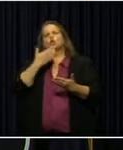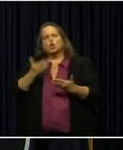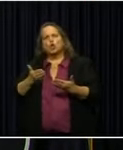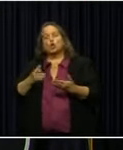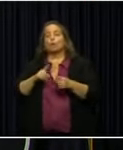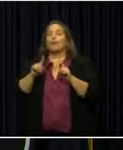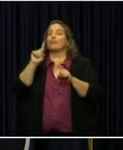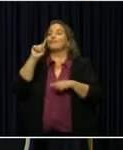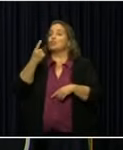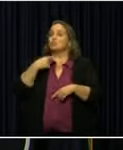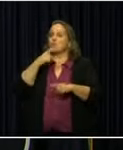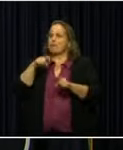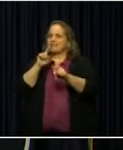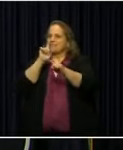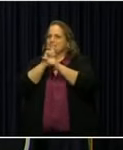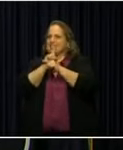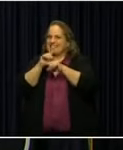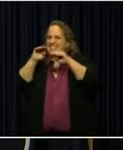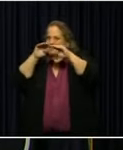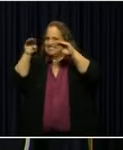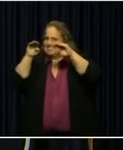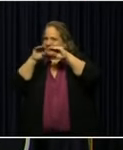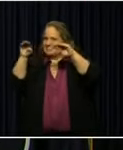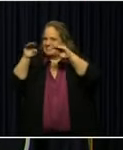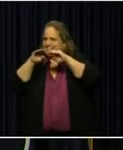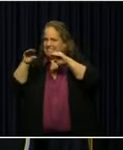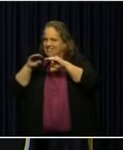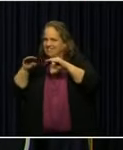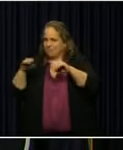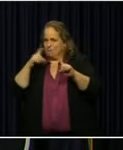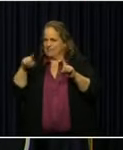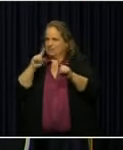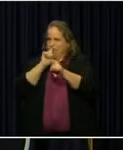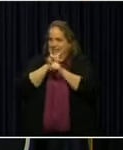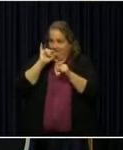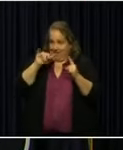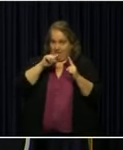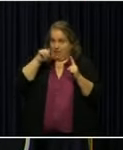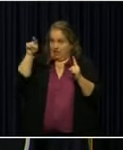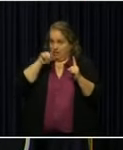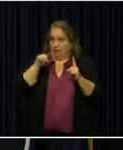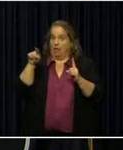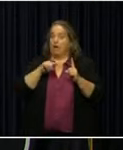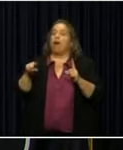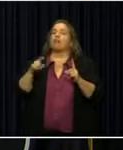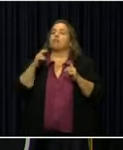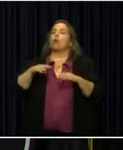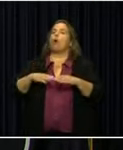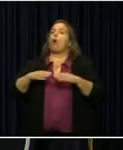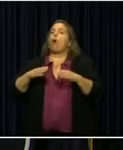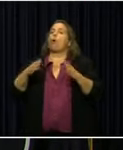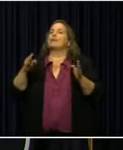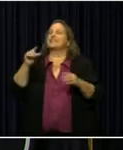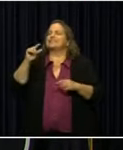THAT'S A LONG ENOUGH DURATION FEEL CONFIDENT THAT IT'S NOT A DAY-TO-DAY VARIATION BUT'S REAL TREND.